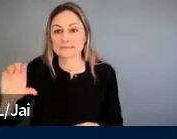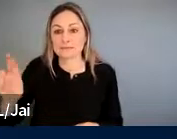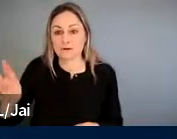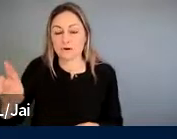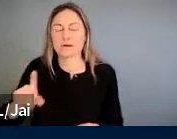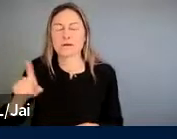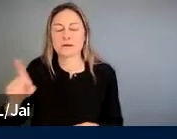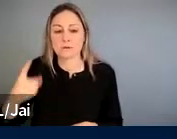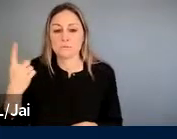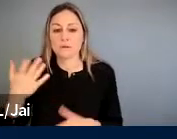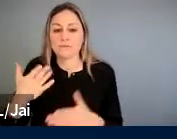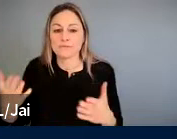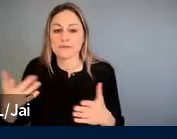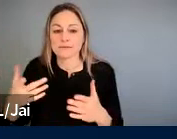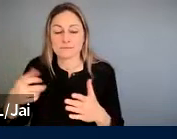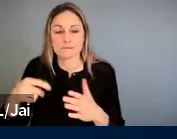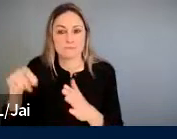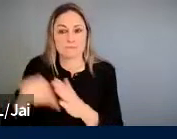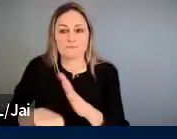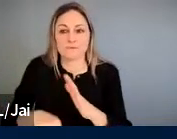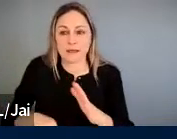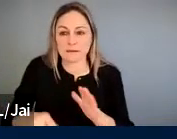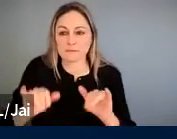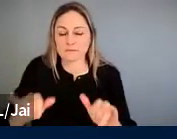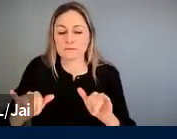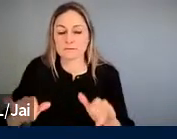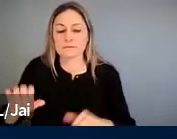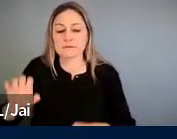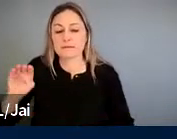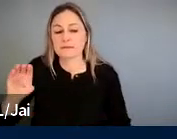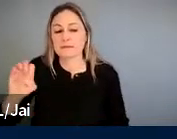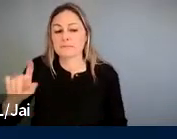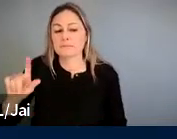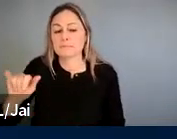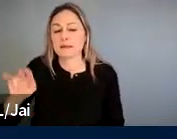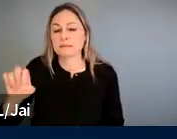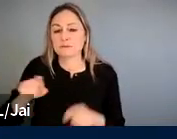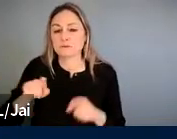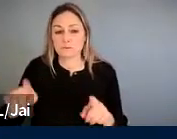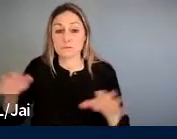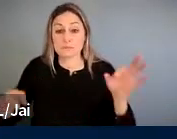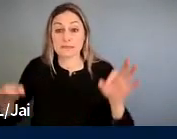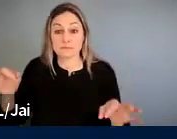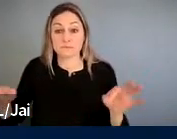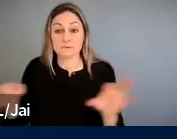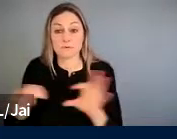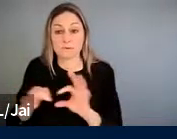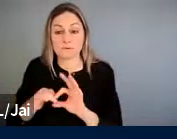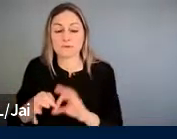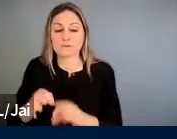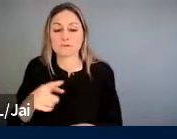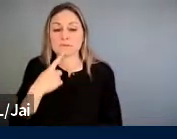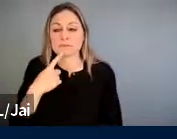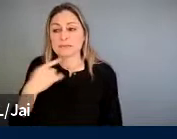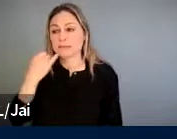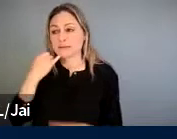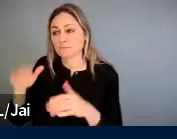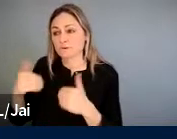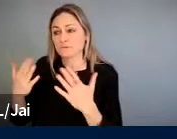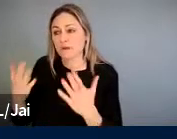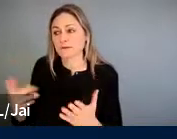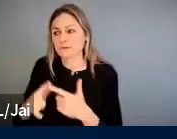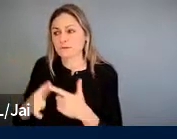and also an opportunity, she said during testimony in the hearing if providers use AI responsibly,